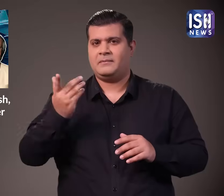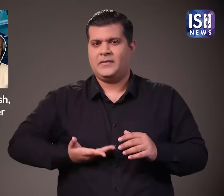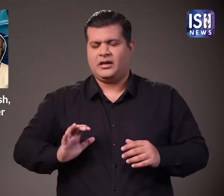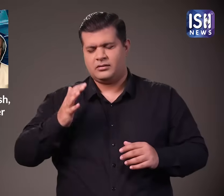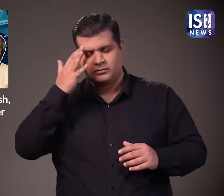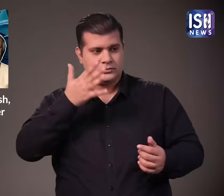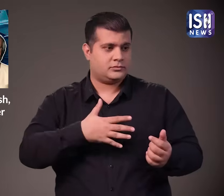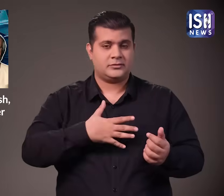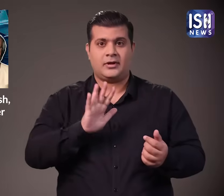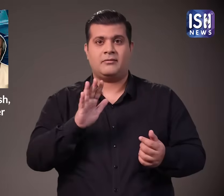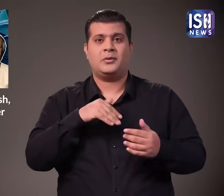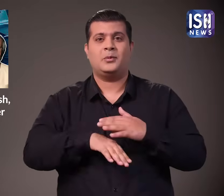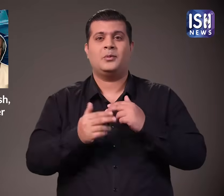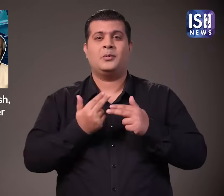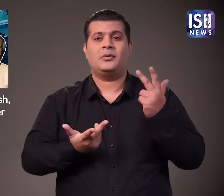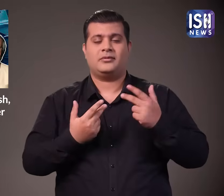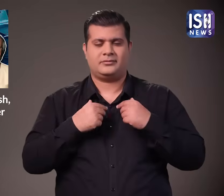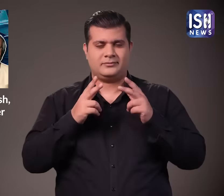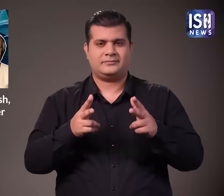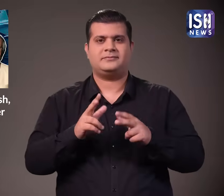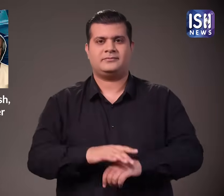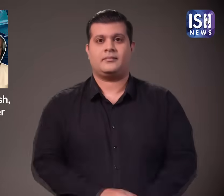India's reply shook Yunus. Let me explain.